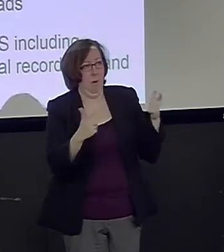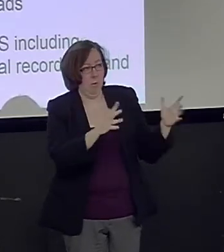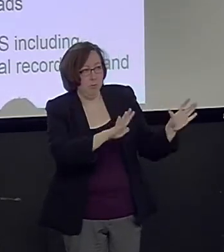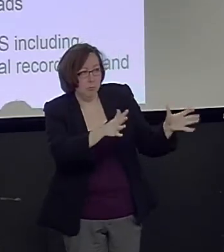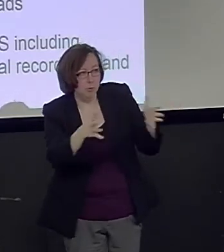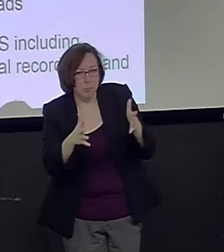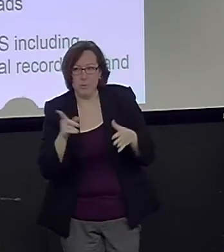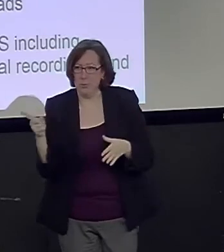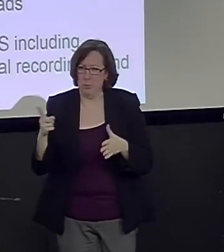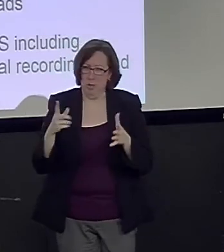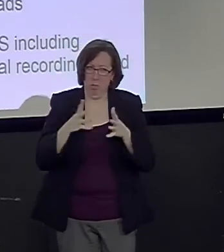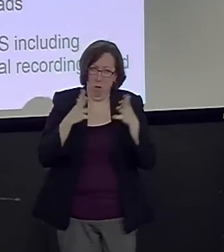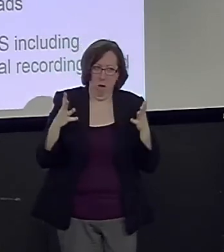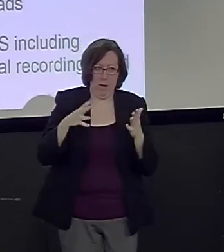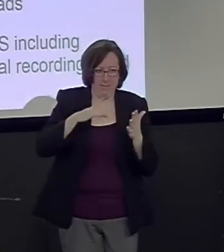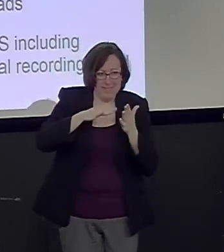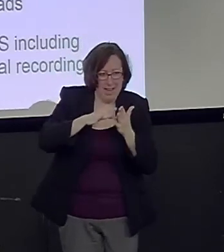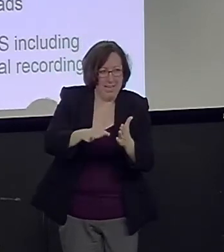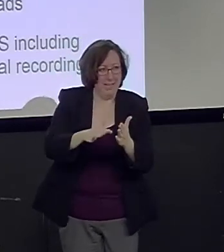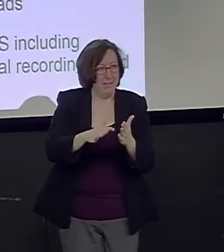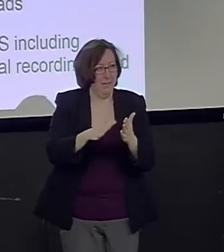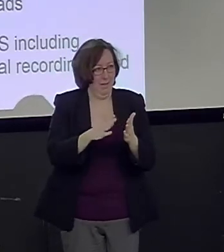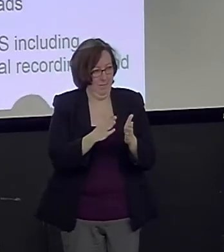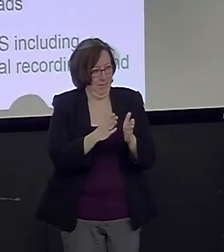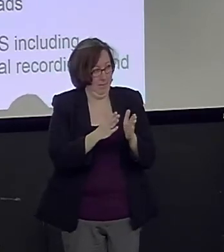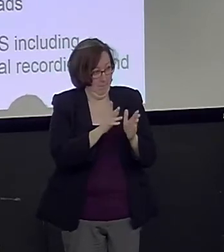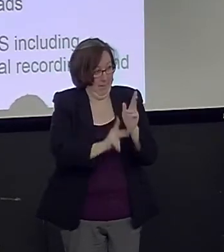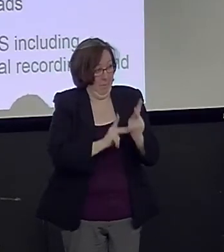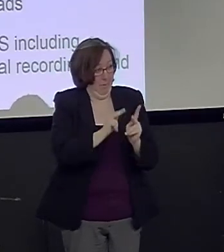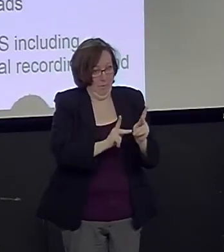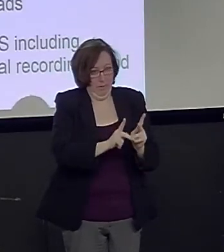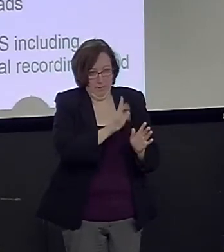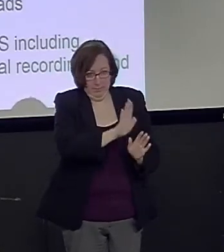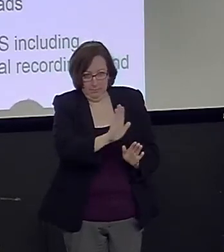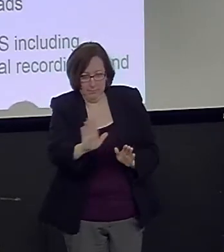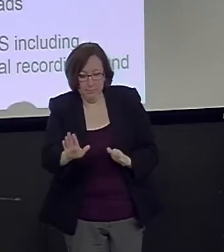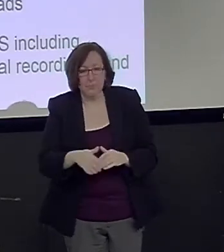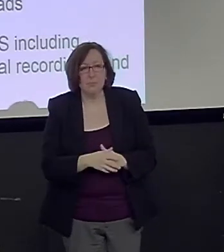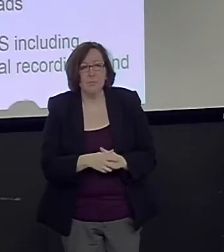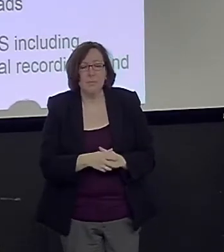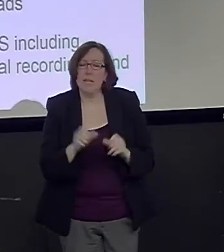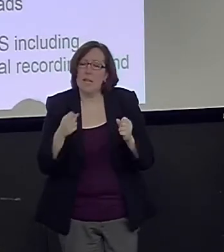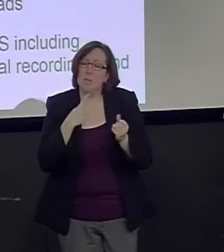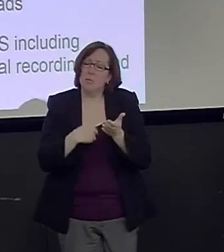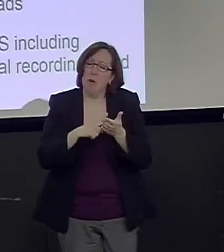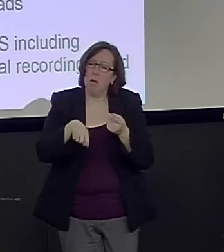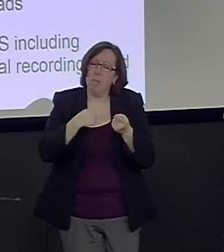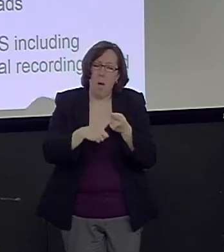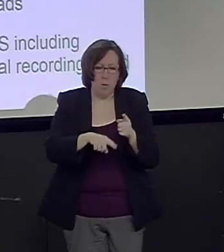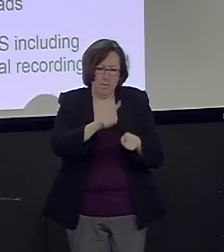the variability in these kinds of situations. And also, you know, when you showed the image